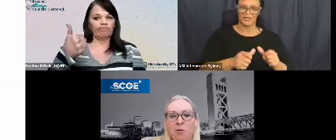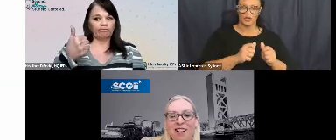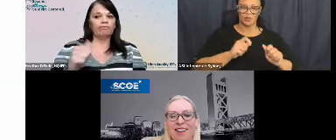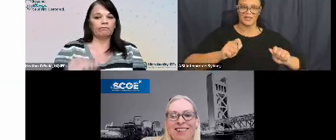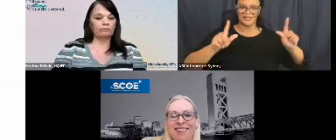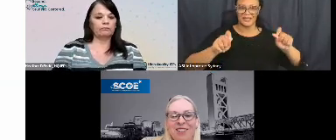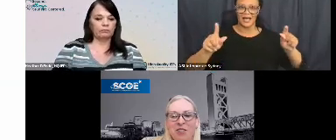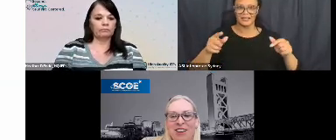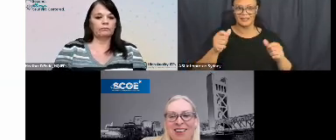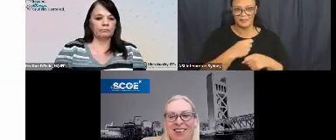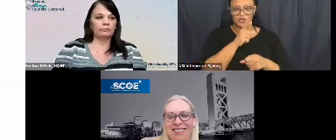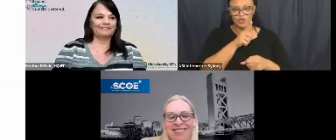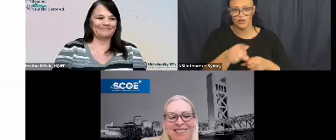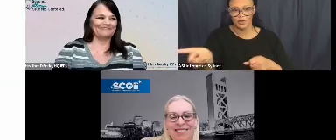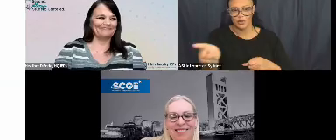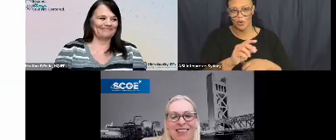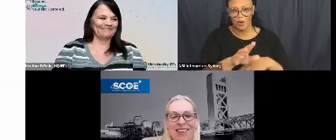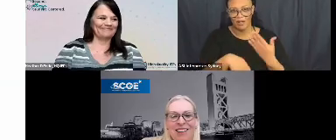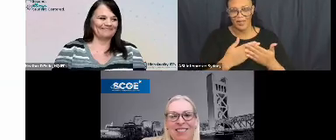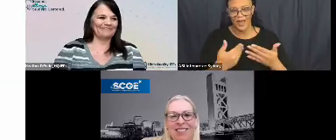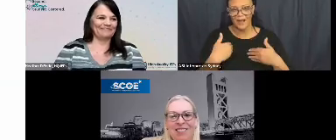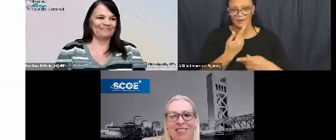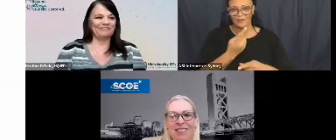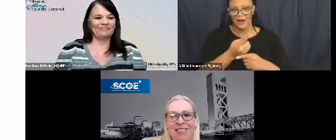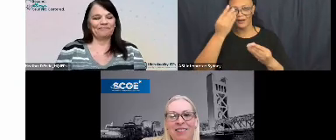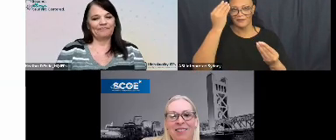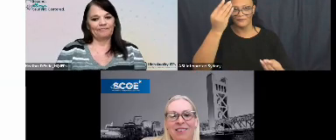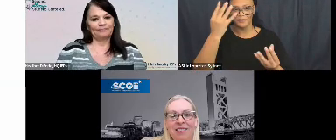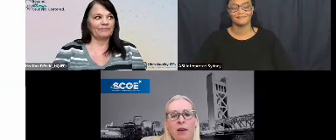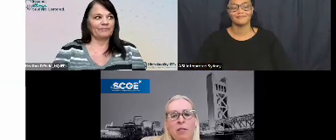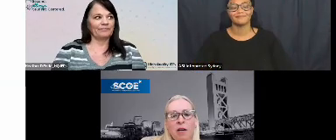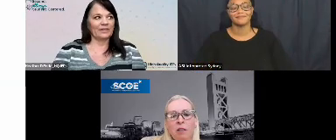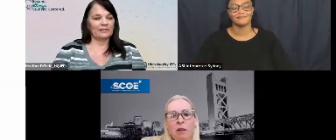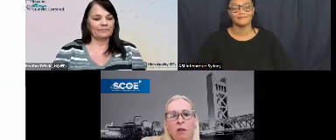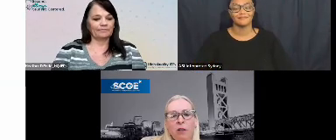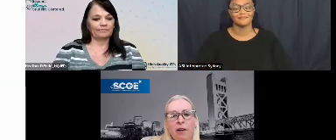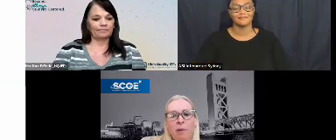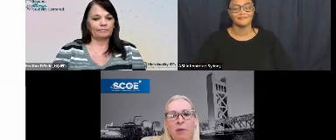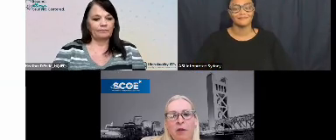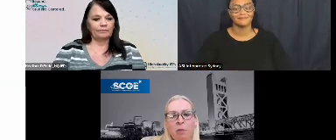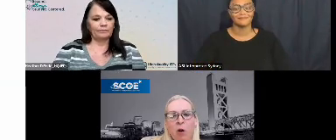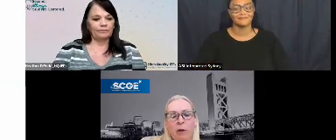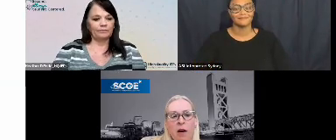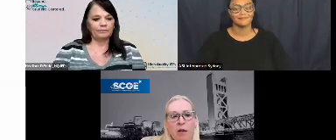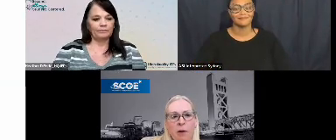continue on the journey? Next slide. I think we talked a little earlier about the diploma